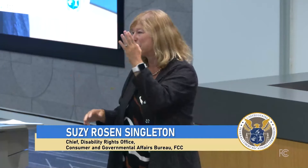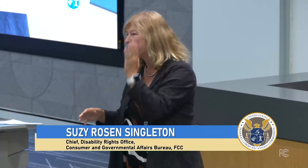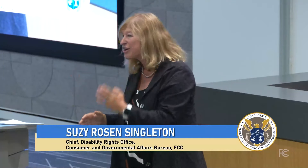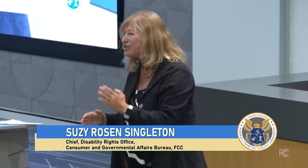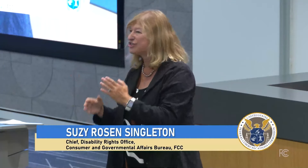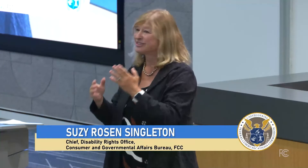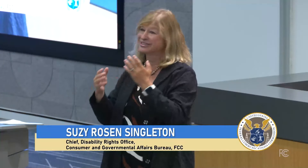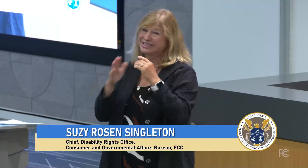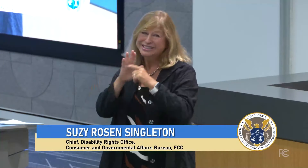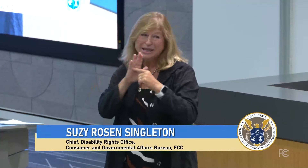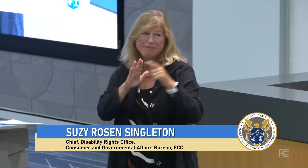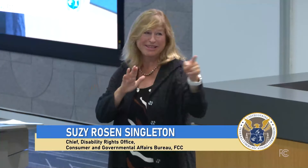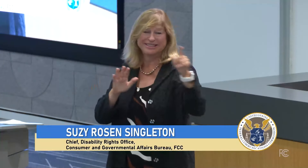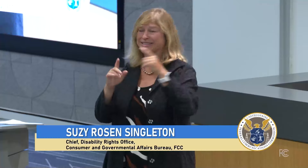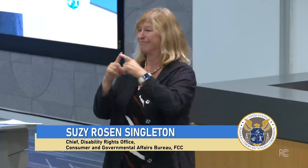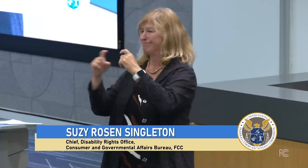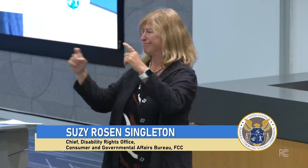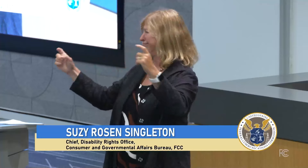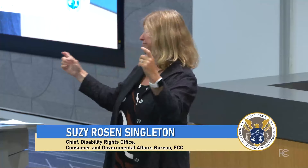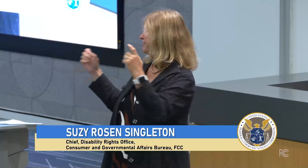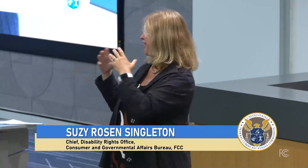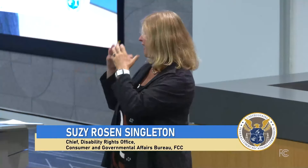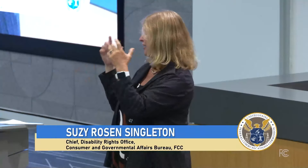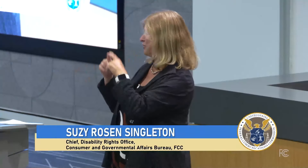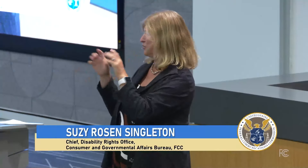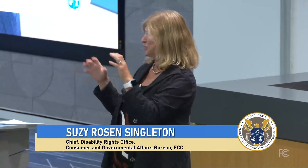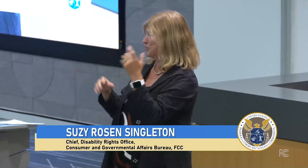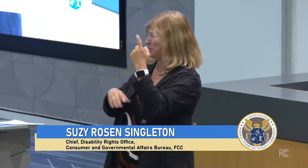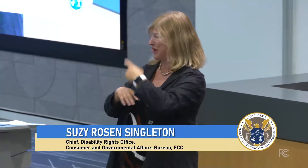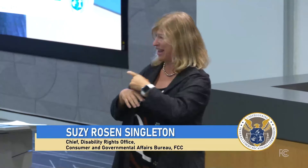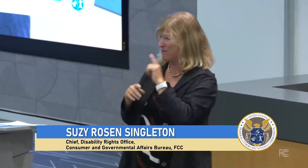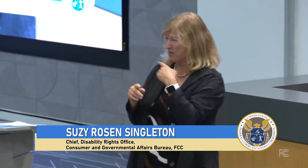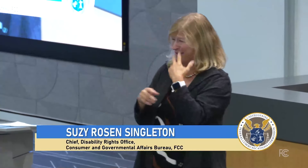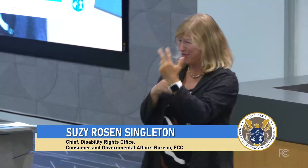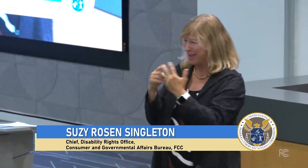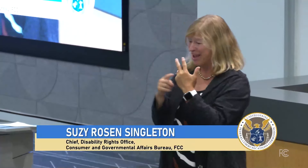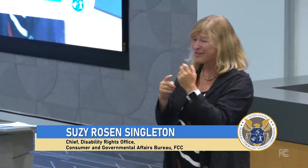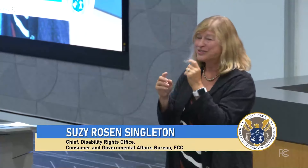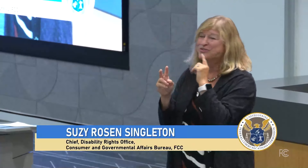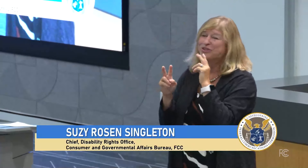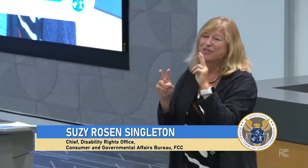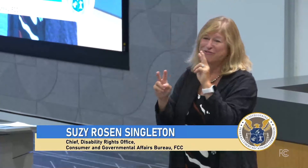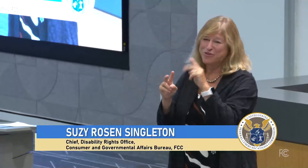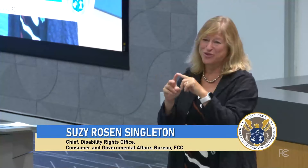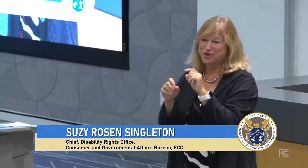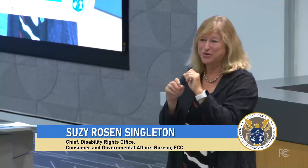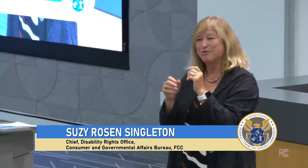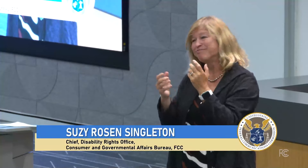BE DOING THAT THROUGHOUT THE PANEL I AM A WHITE PERSON,